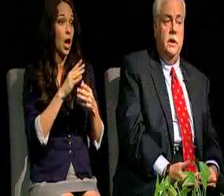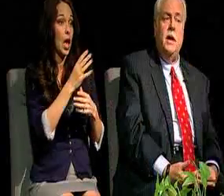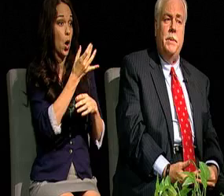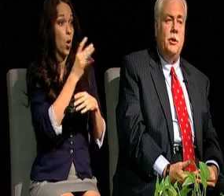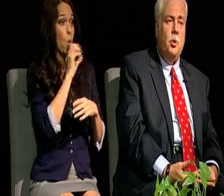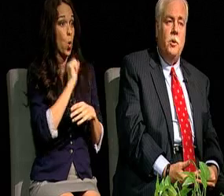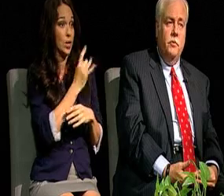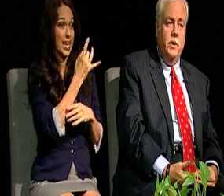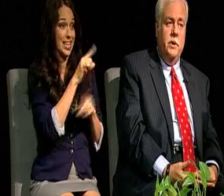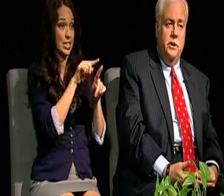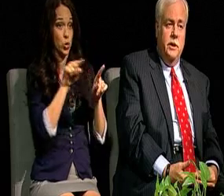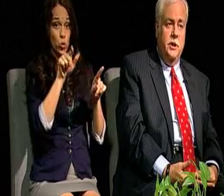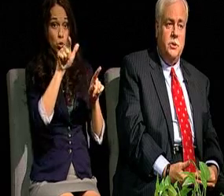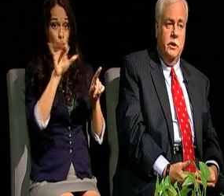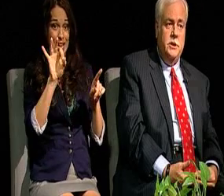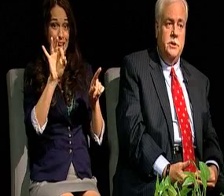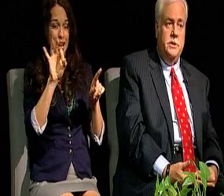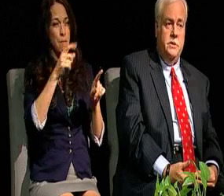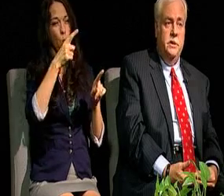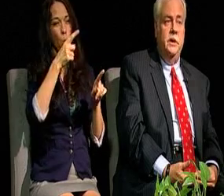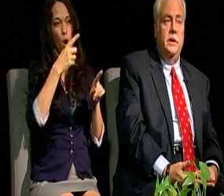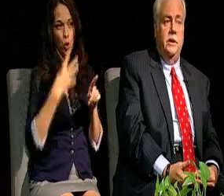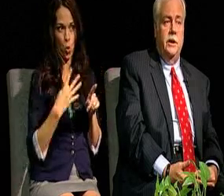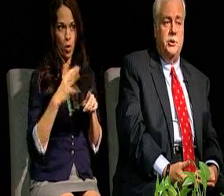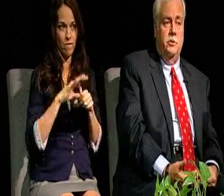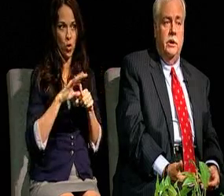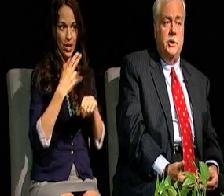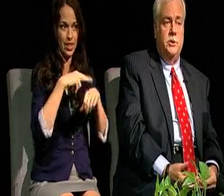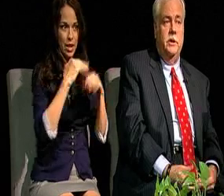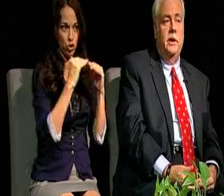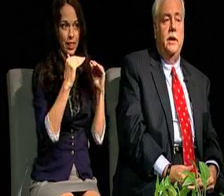about a quarter voted in the national elections, in the last general election,